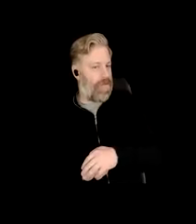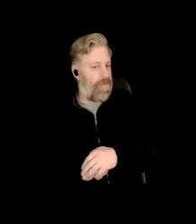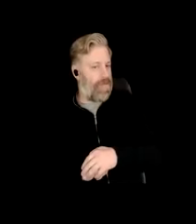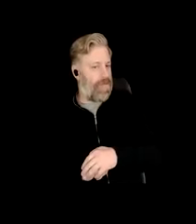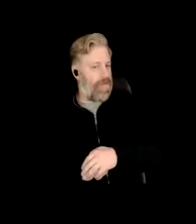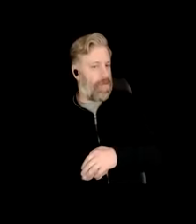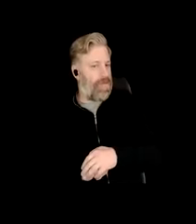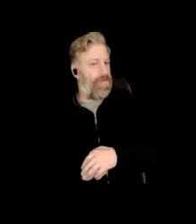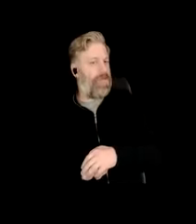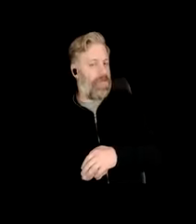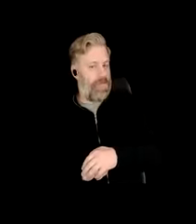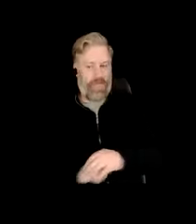Okay, then we will keep going.